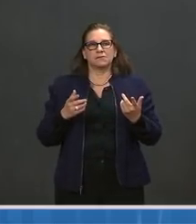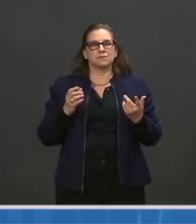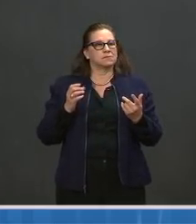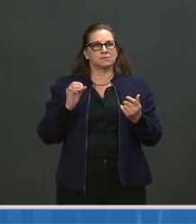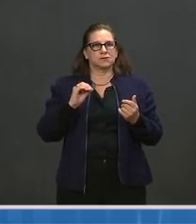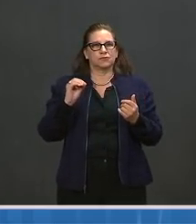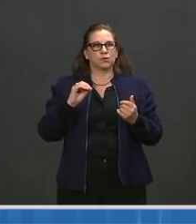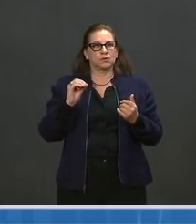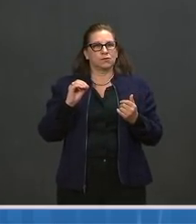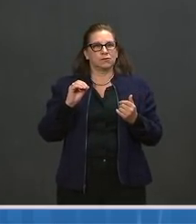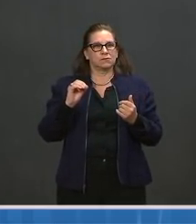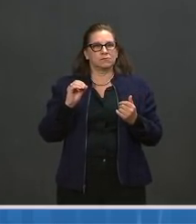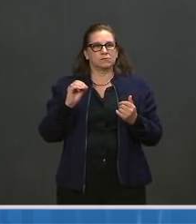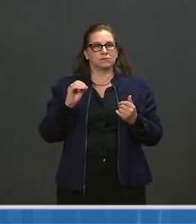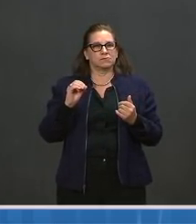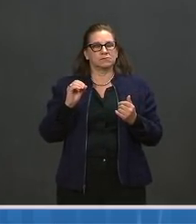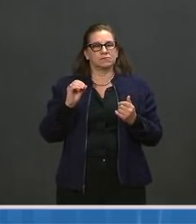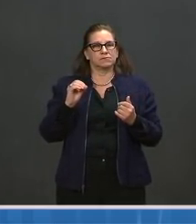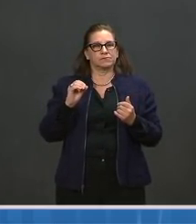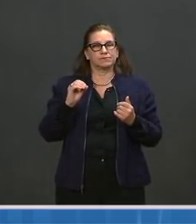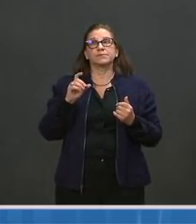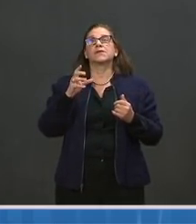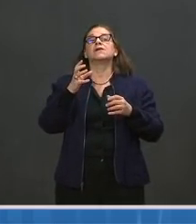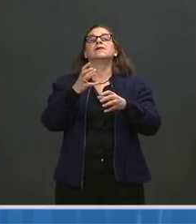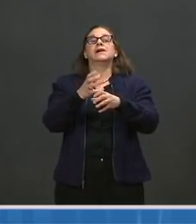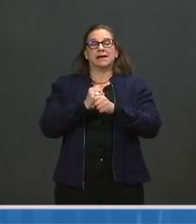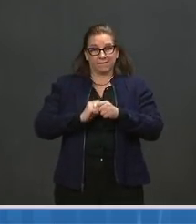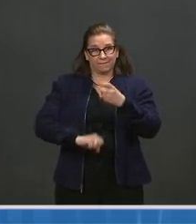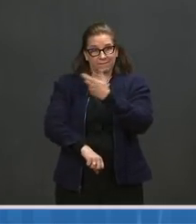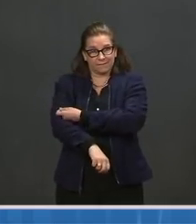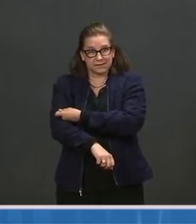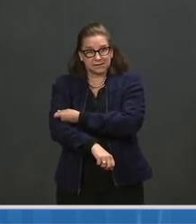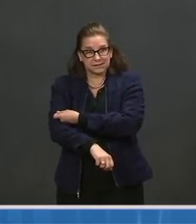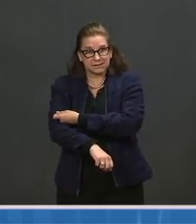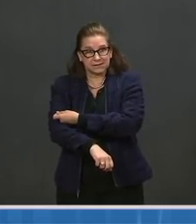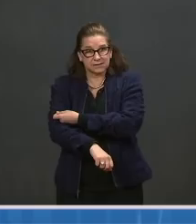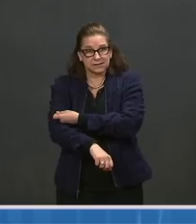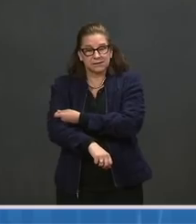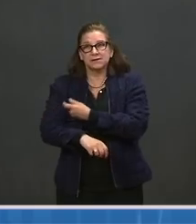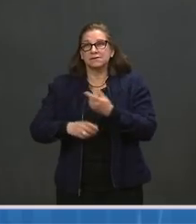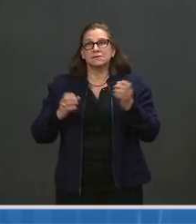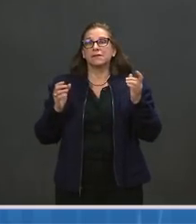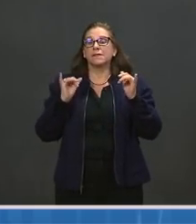The good news is also that there was comparable efficacy across ethnicity and age;